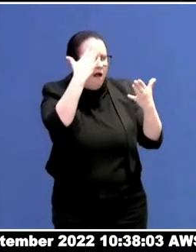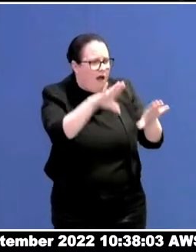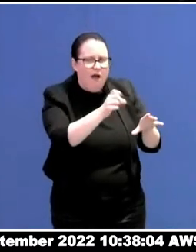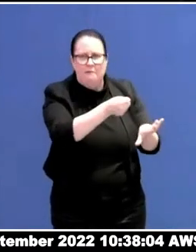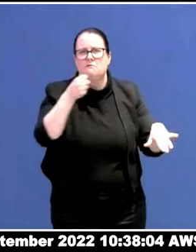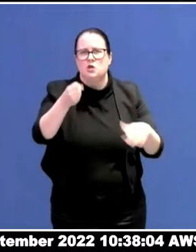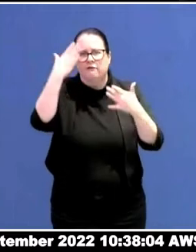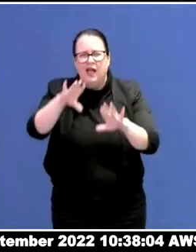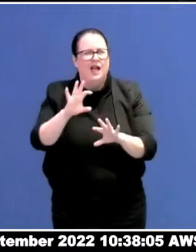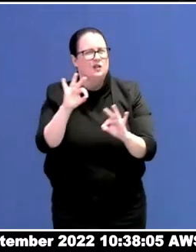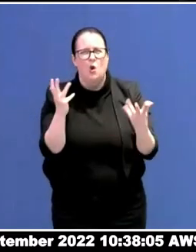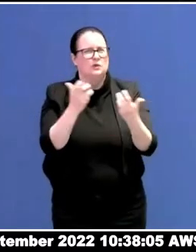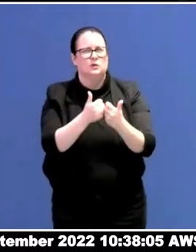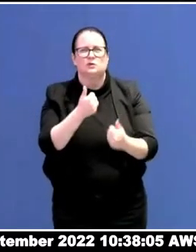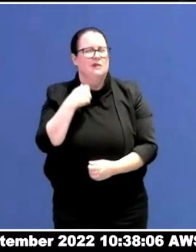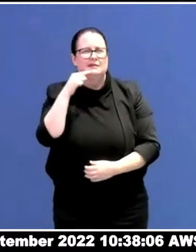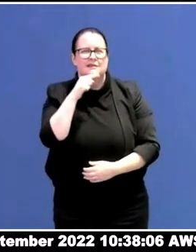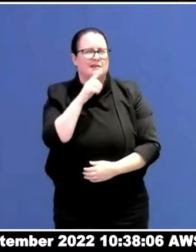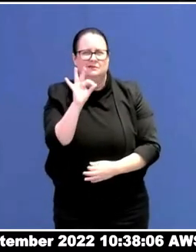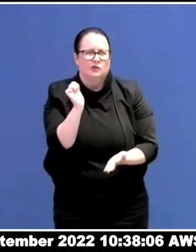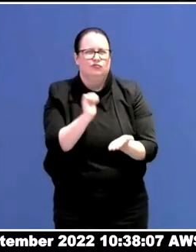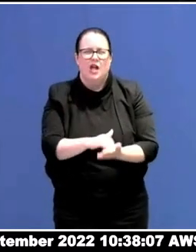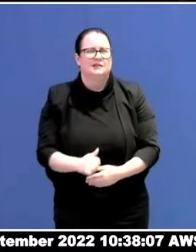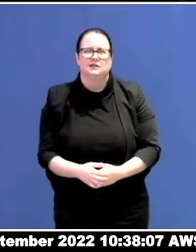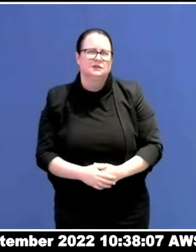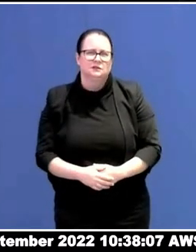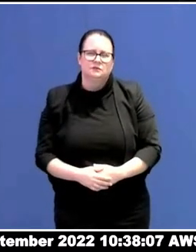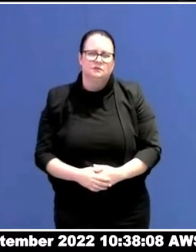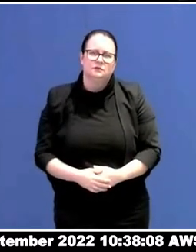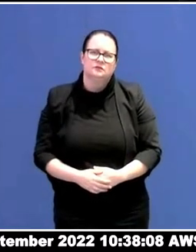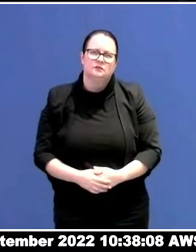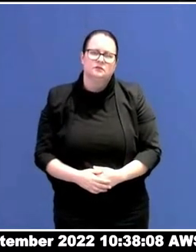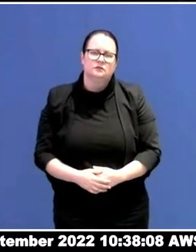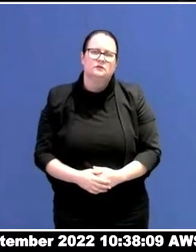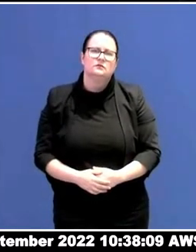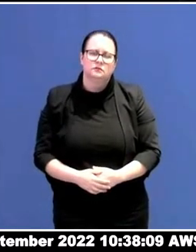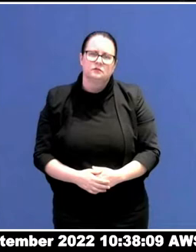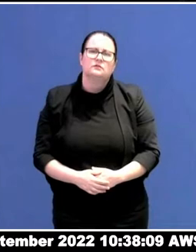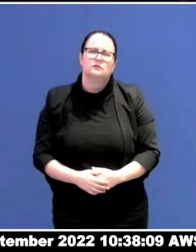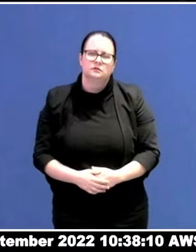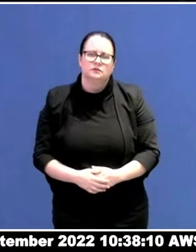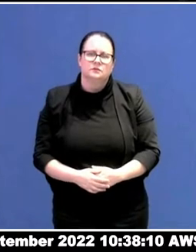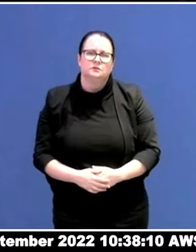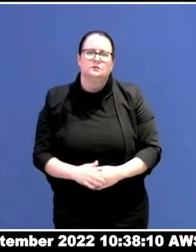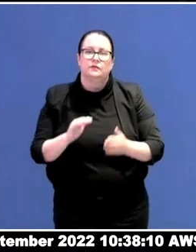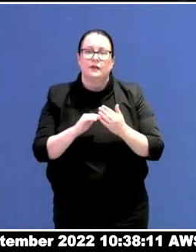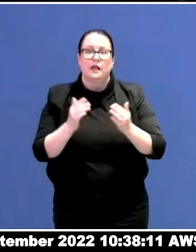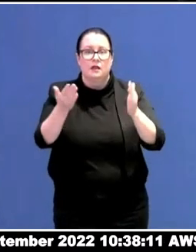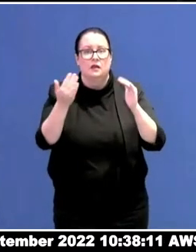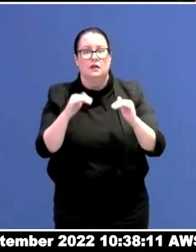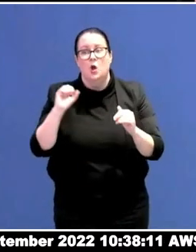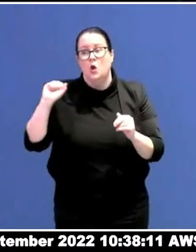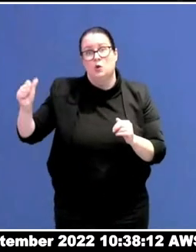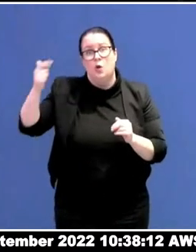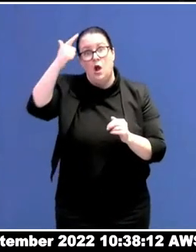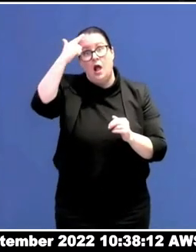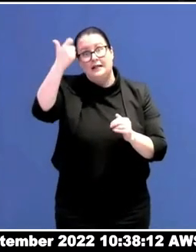Can I move now to some recommendations which you want to suggest to